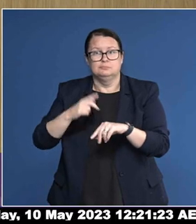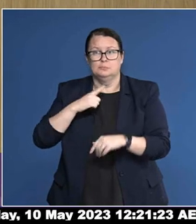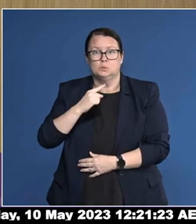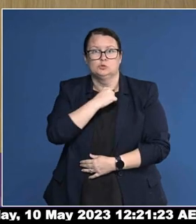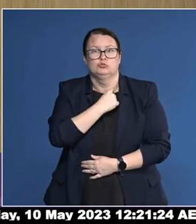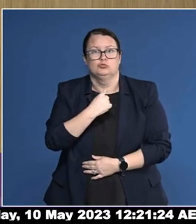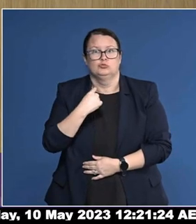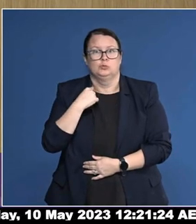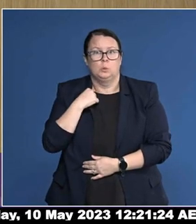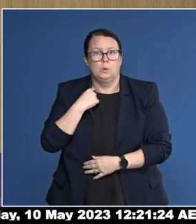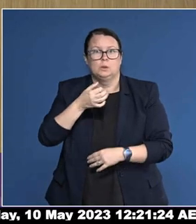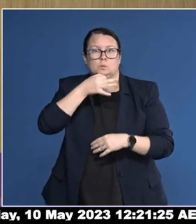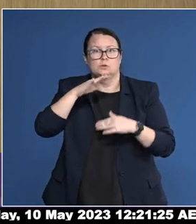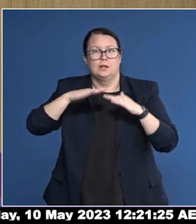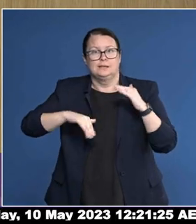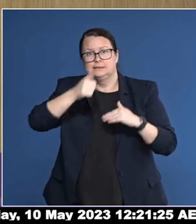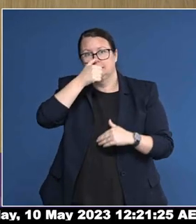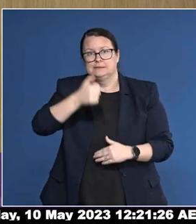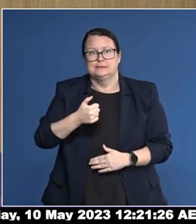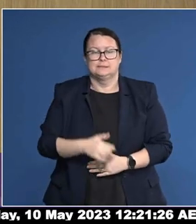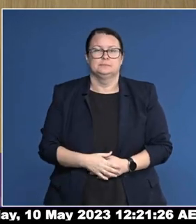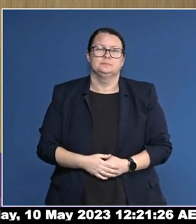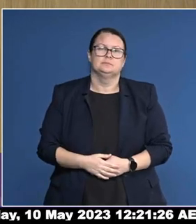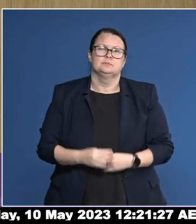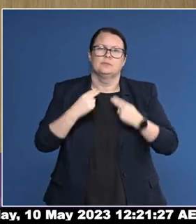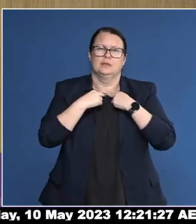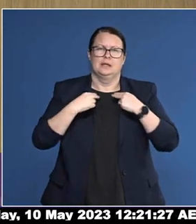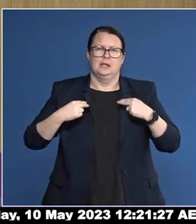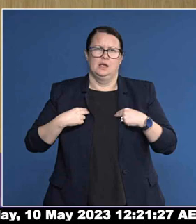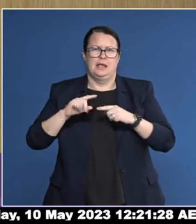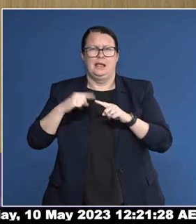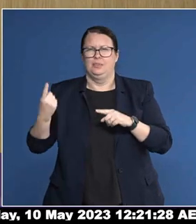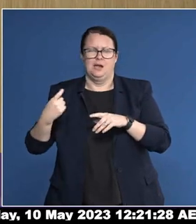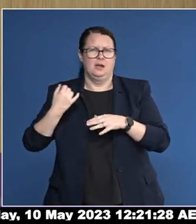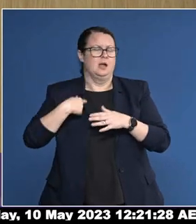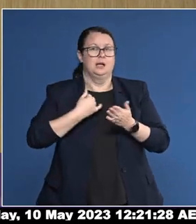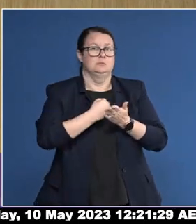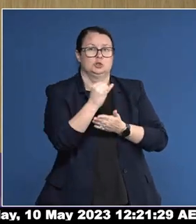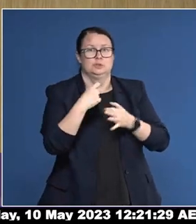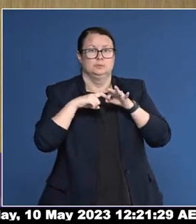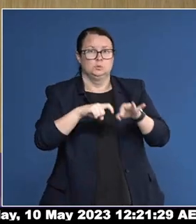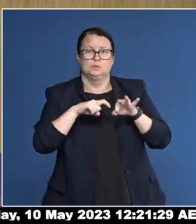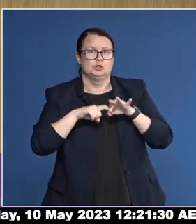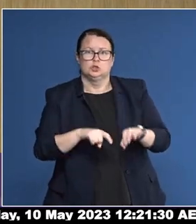under 16? MS McMILLAN: Commissioner, I object to this line of questioning. There is a statement of agreed facts.